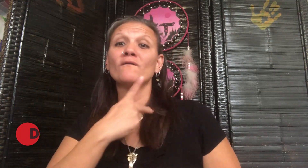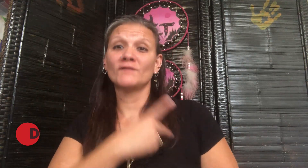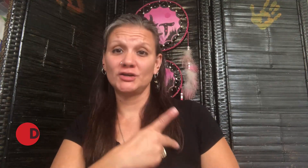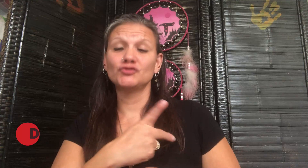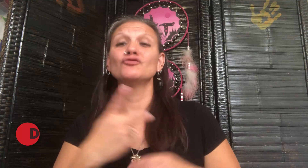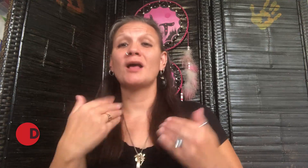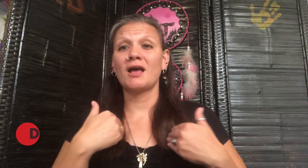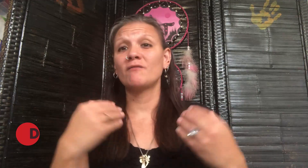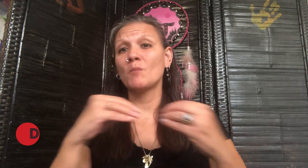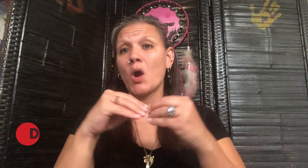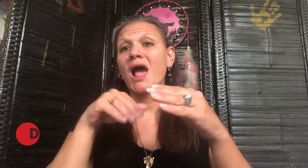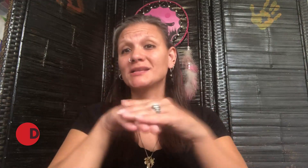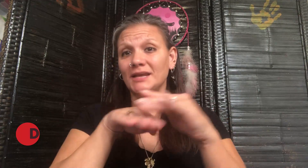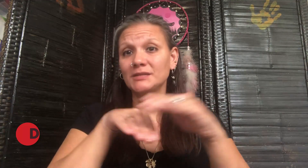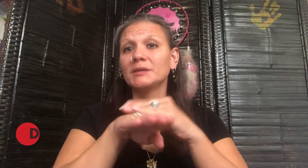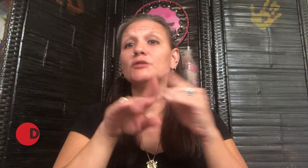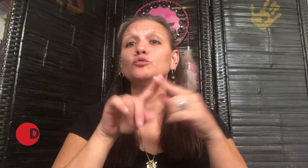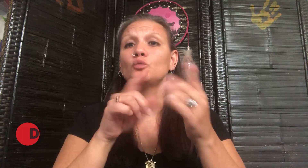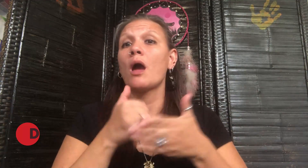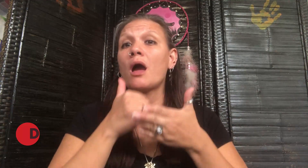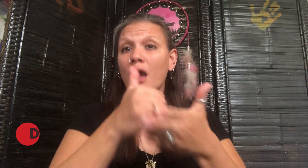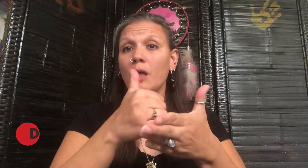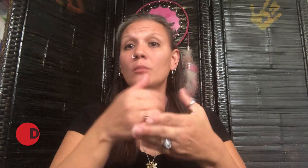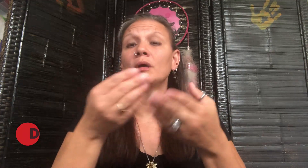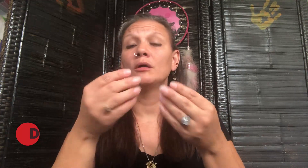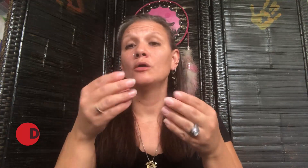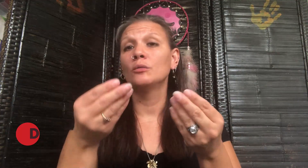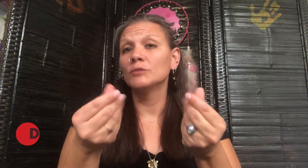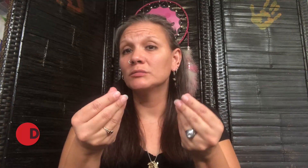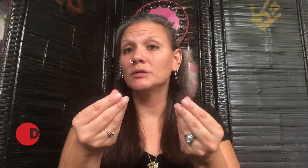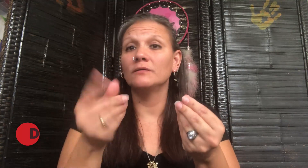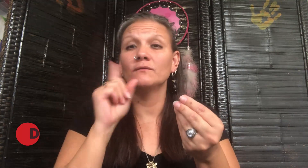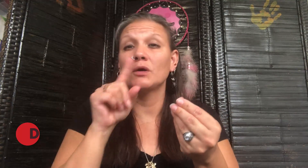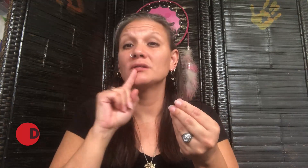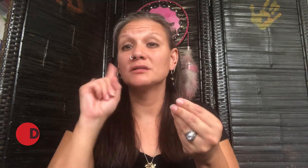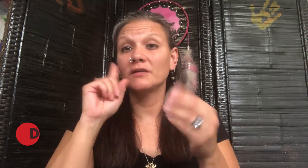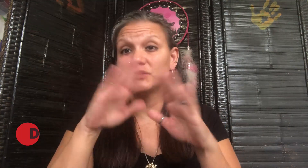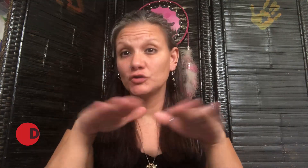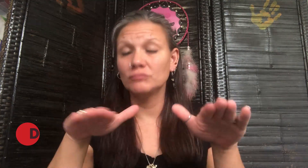Provinces have more access to resources for help with Deaf